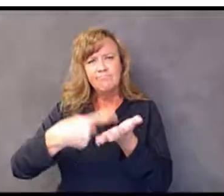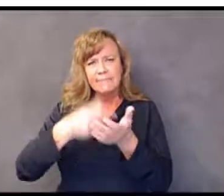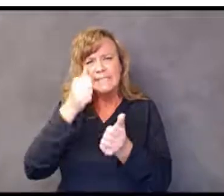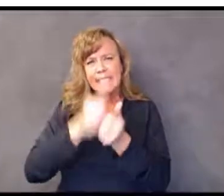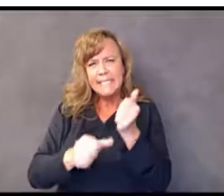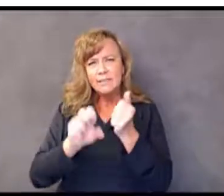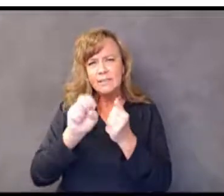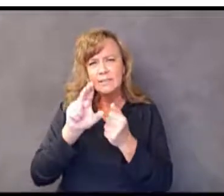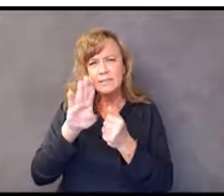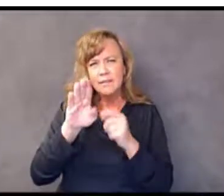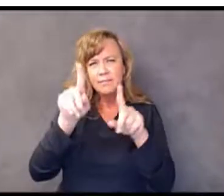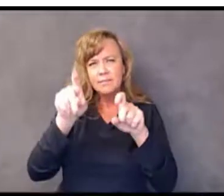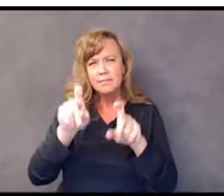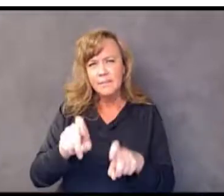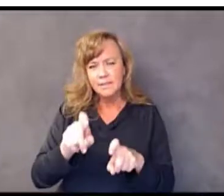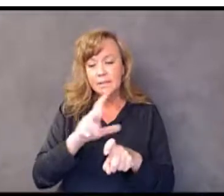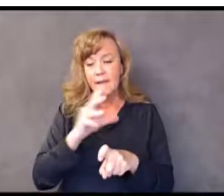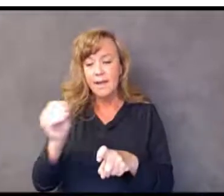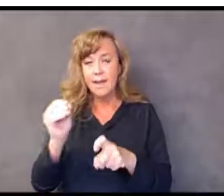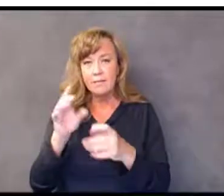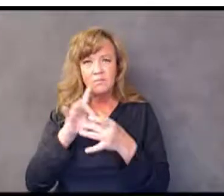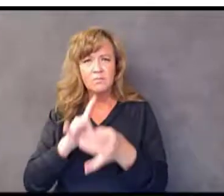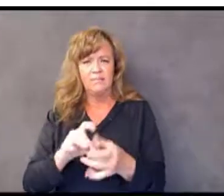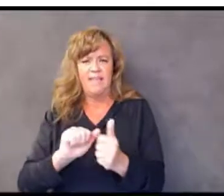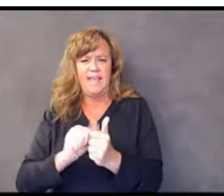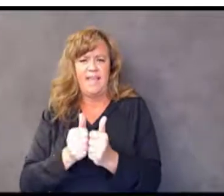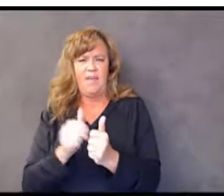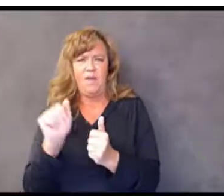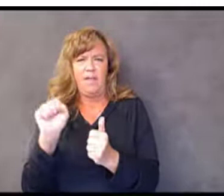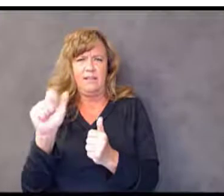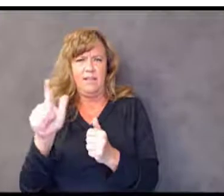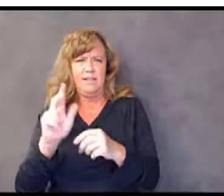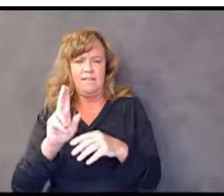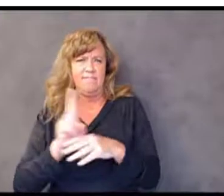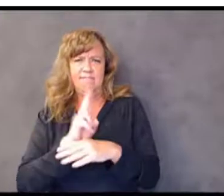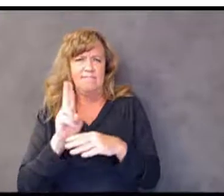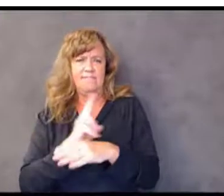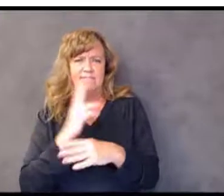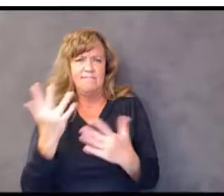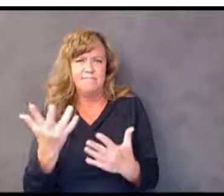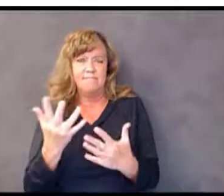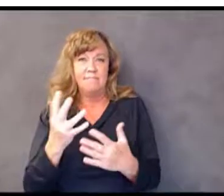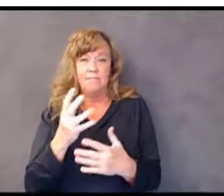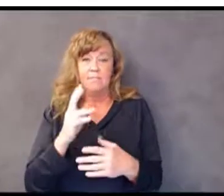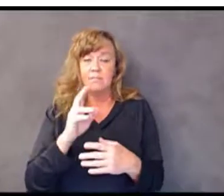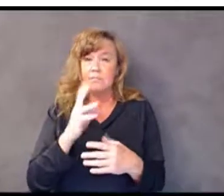to the provision of ASL using finger spelling and visual phonics.